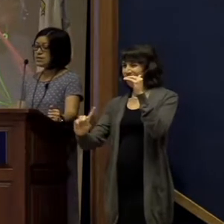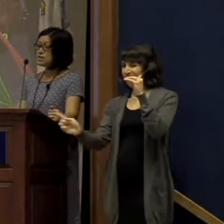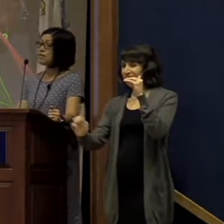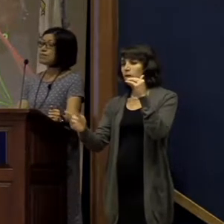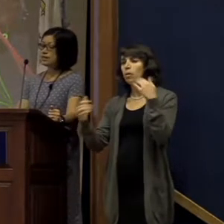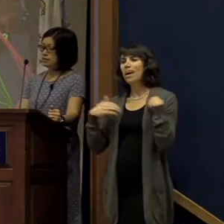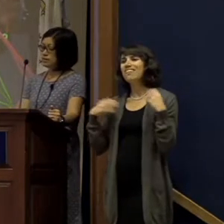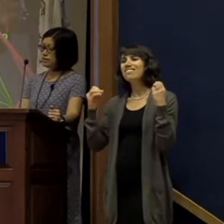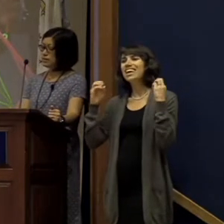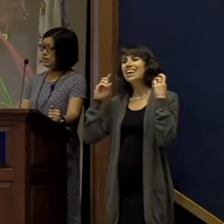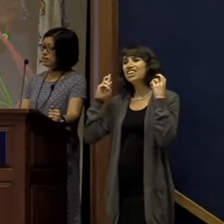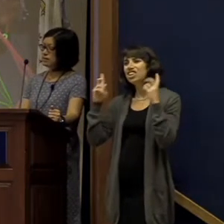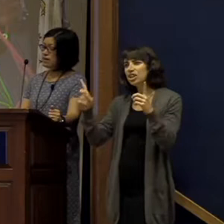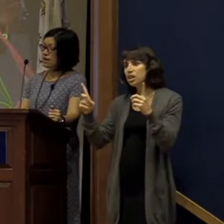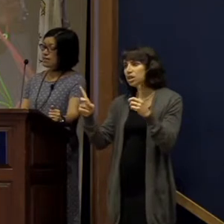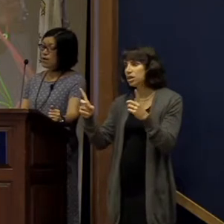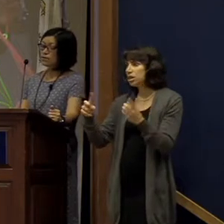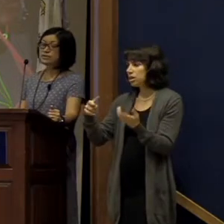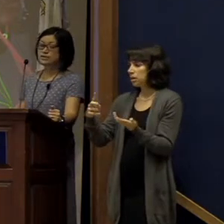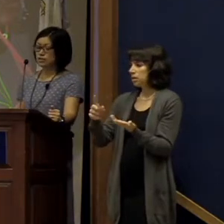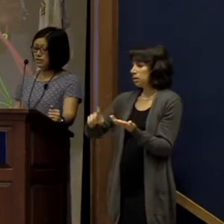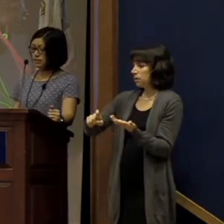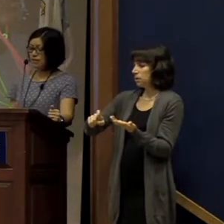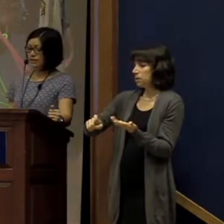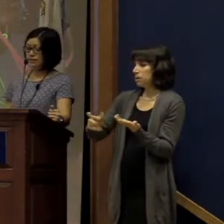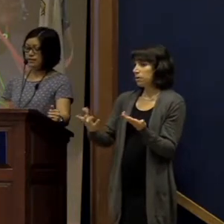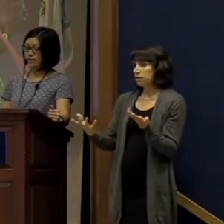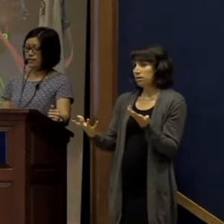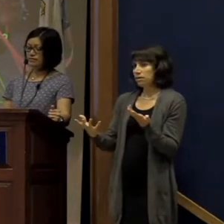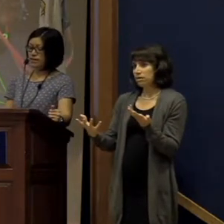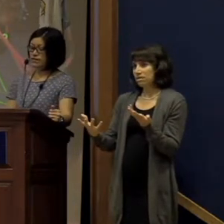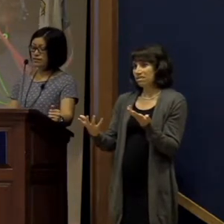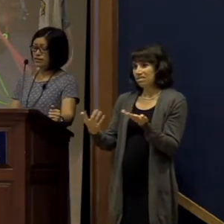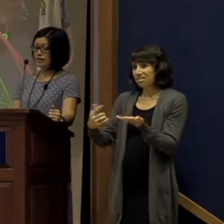economic, social, political and moral decisions and policies that characterize our society